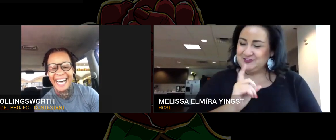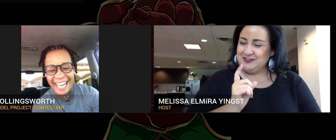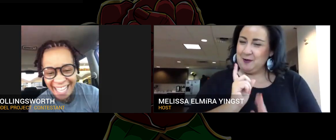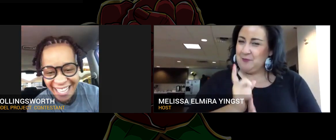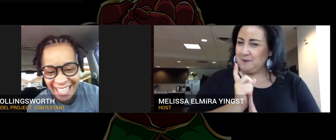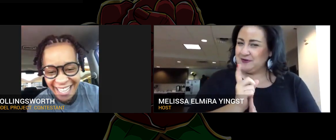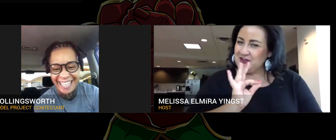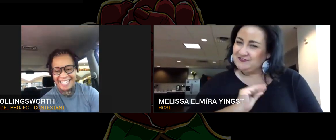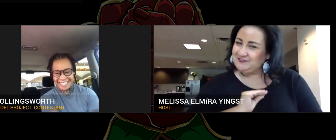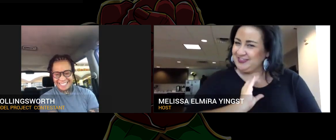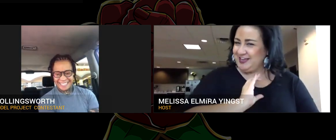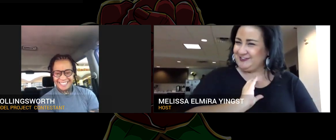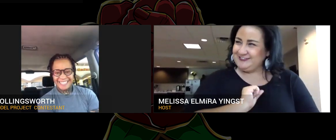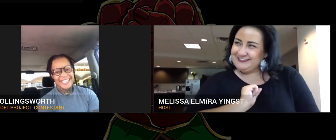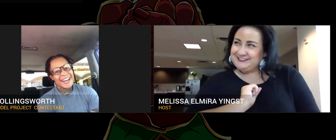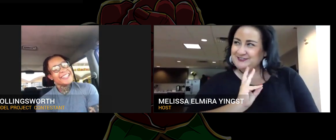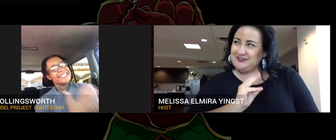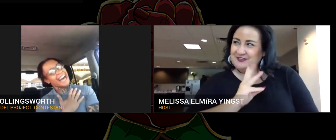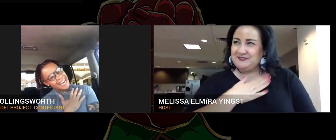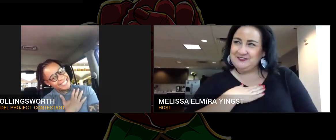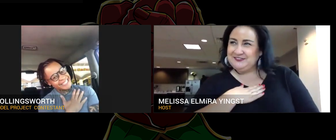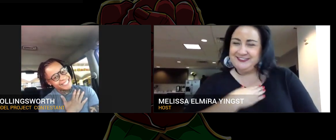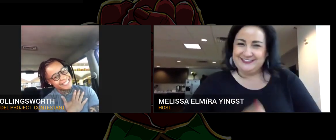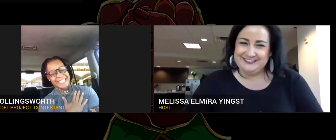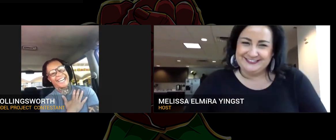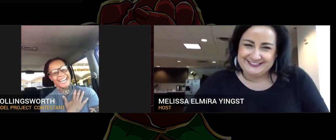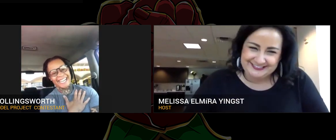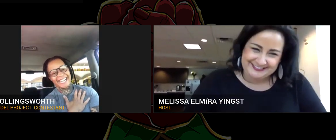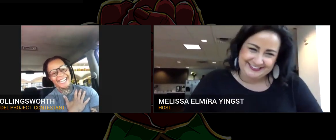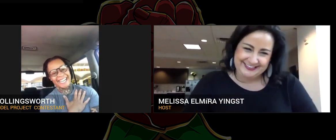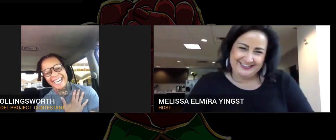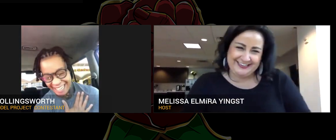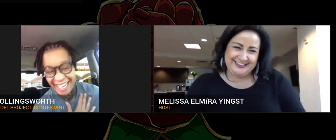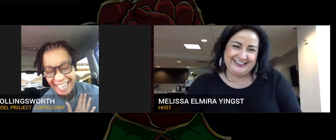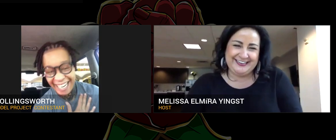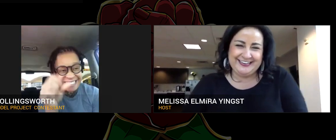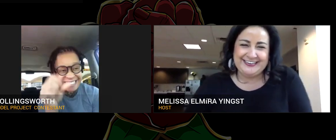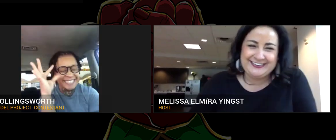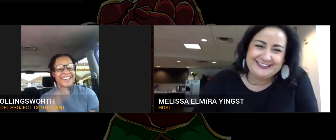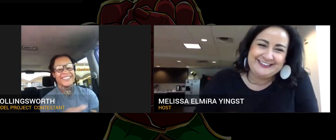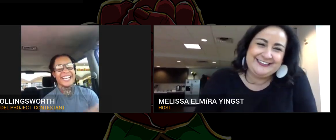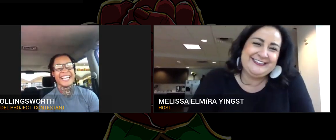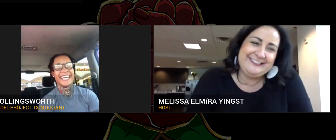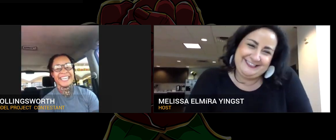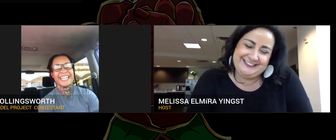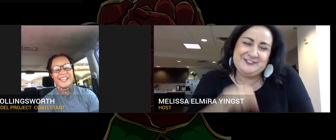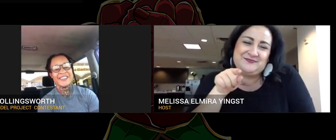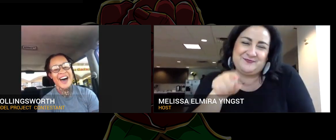Aww. A real moment where you feel flattered. Yes! Yes, definitely!